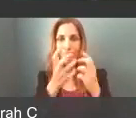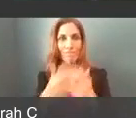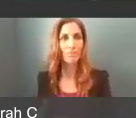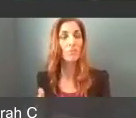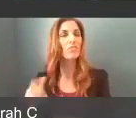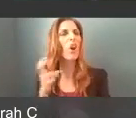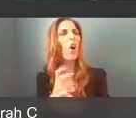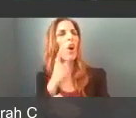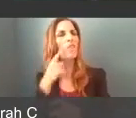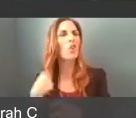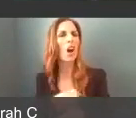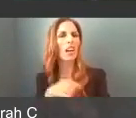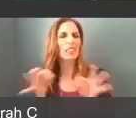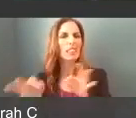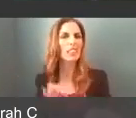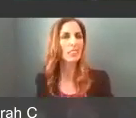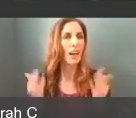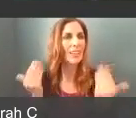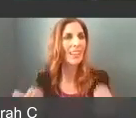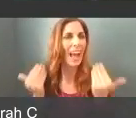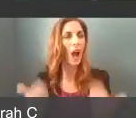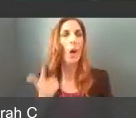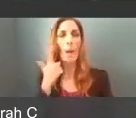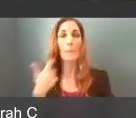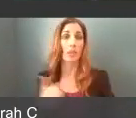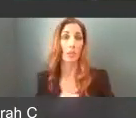since we do not yet know how many people are going to